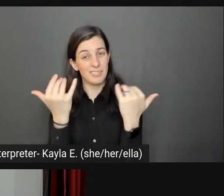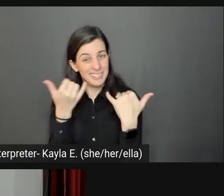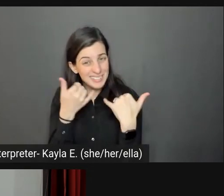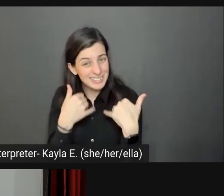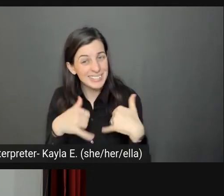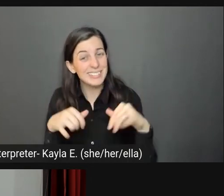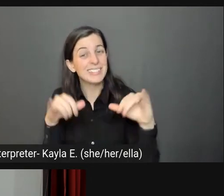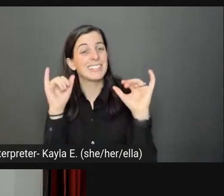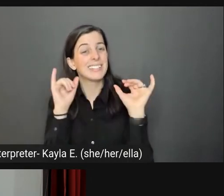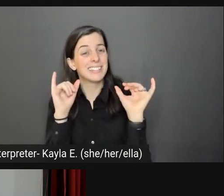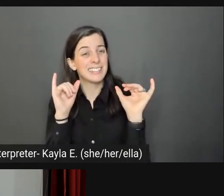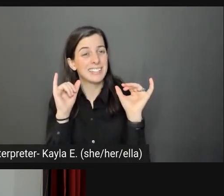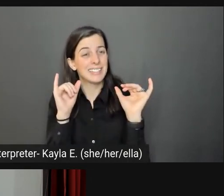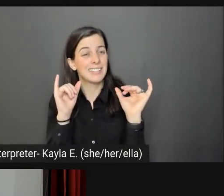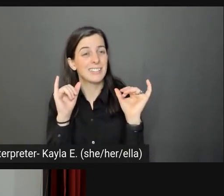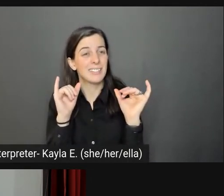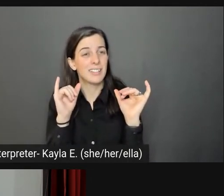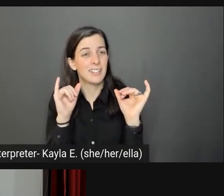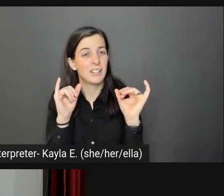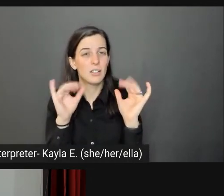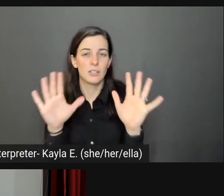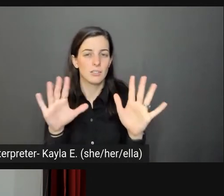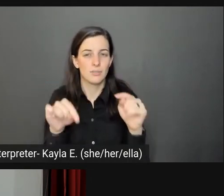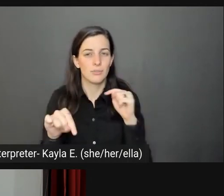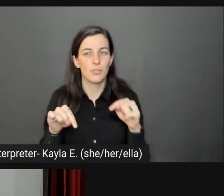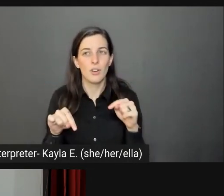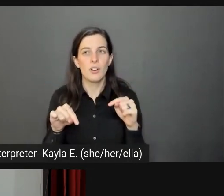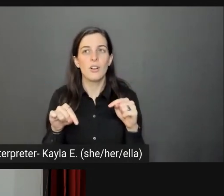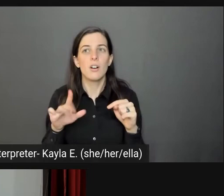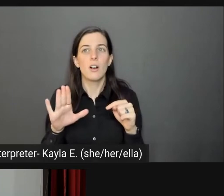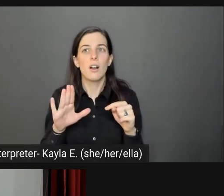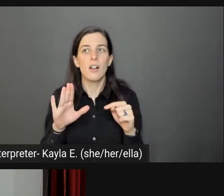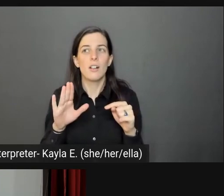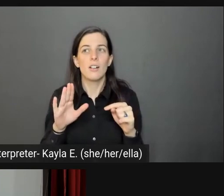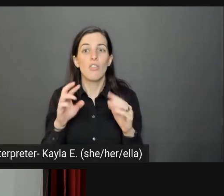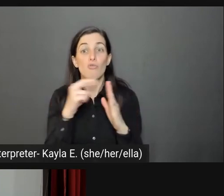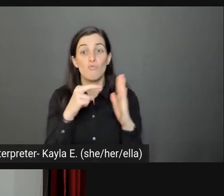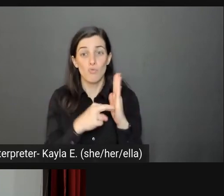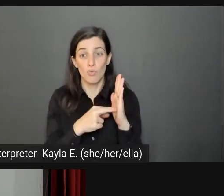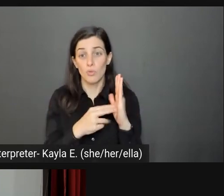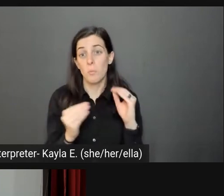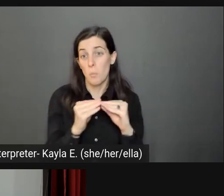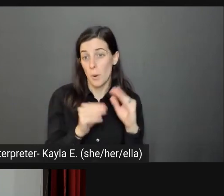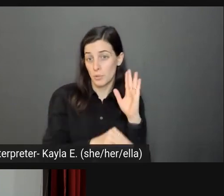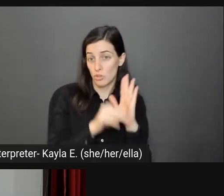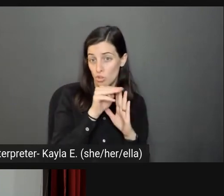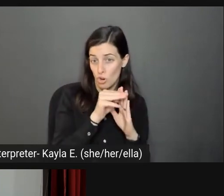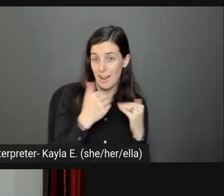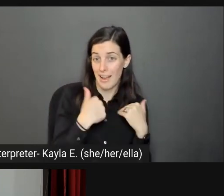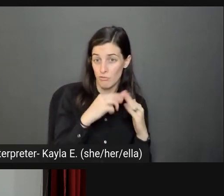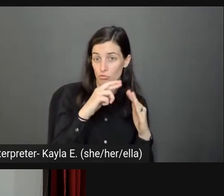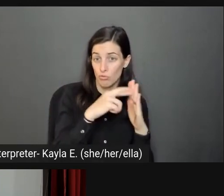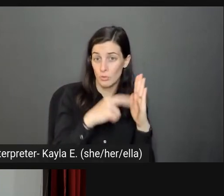or rather, the regulation might be mature in that you have one implemented, but the enforcement is not implemented